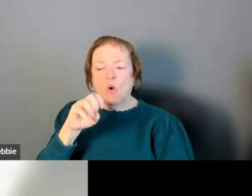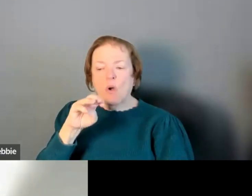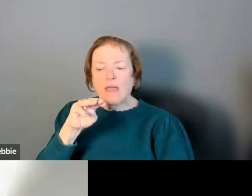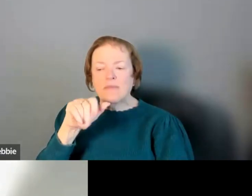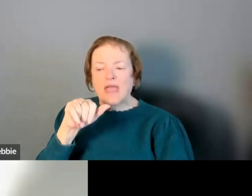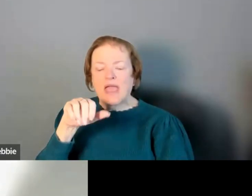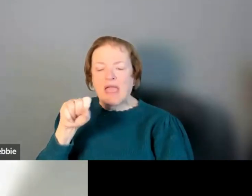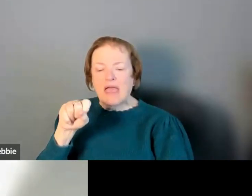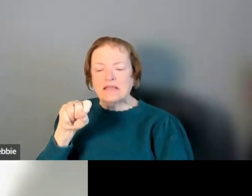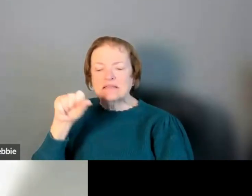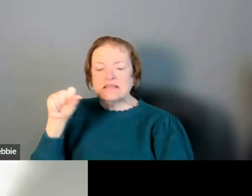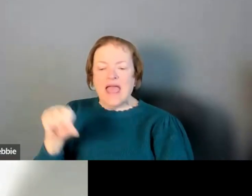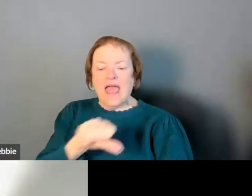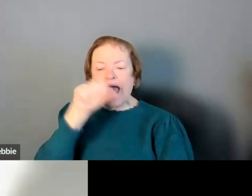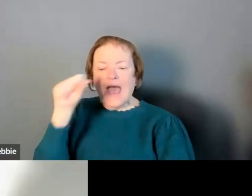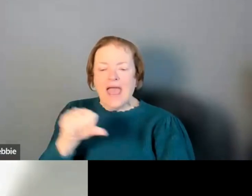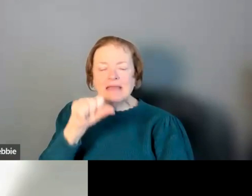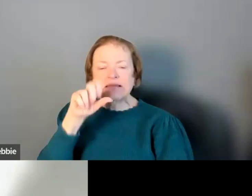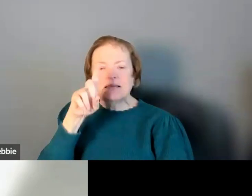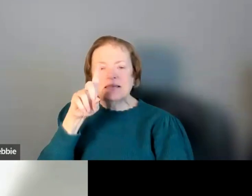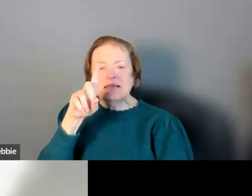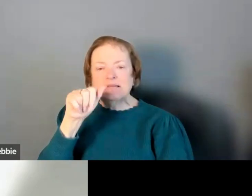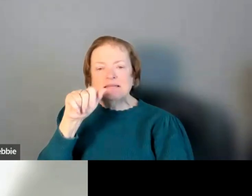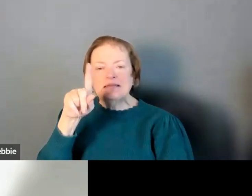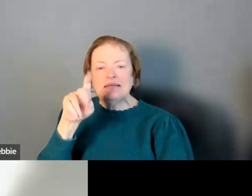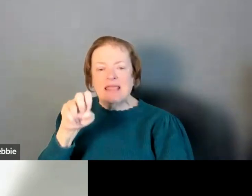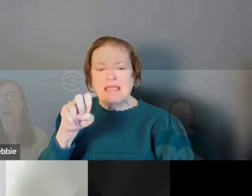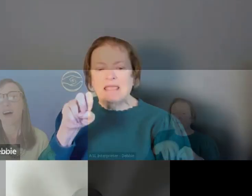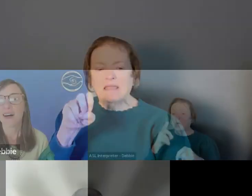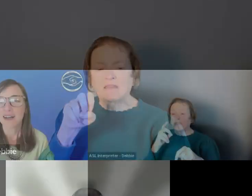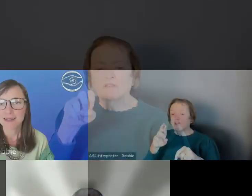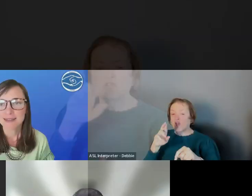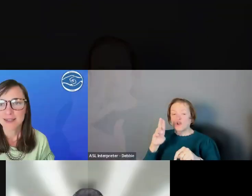Schools with an S on the end.net. Beautiful.